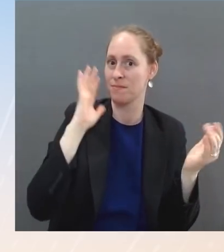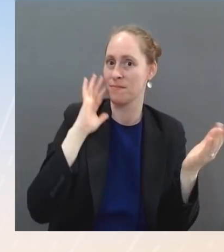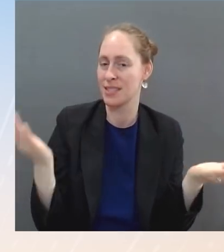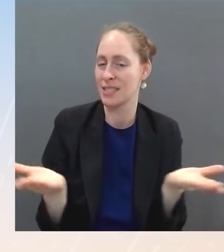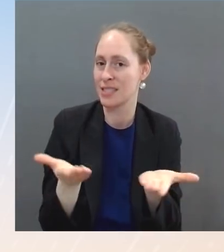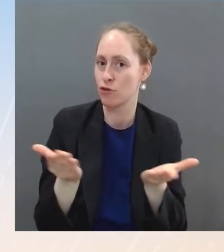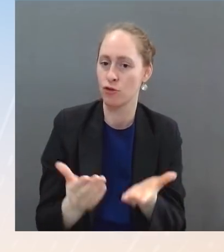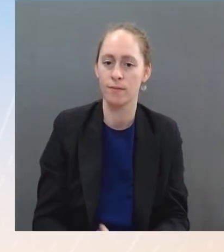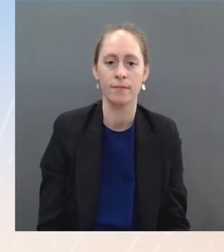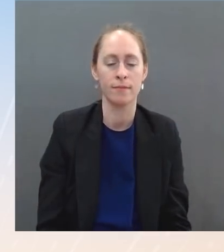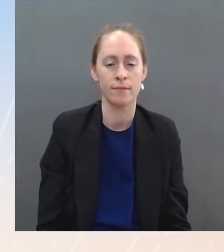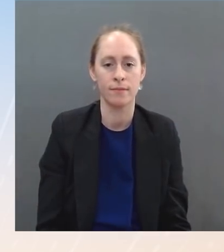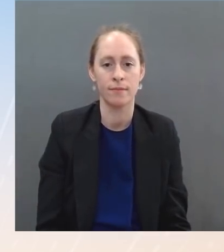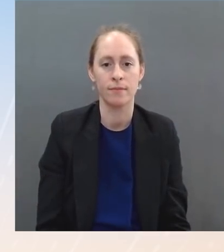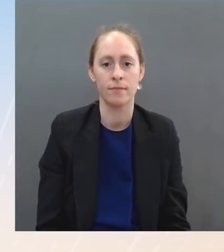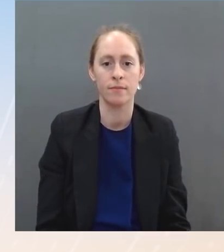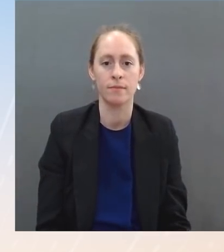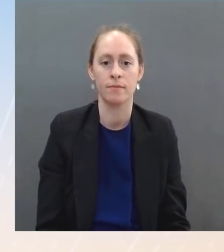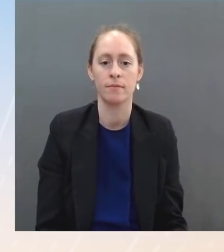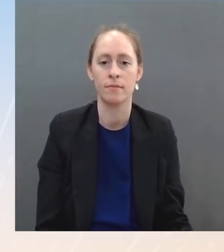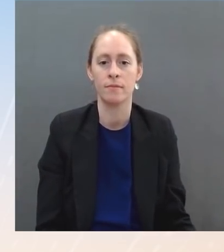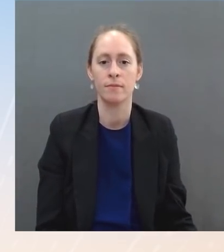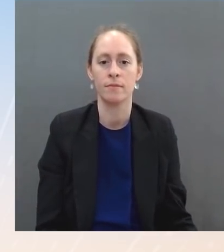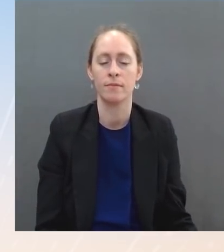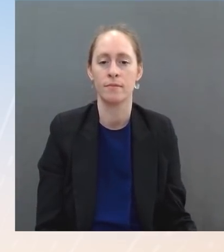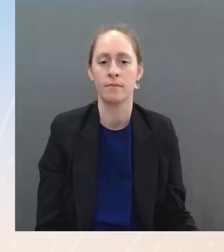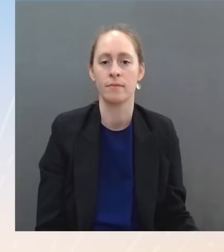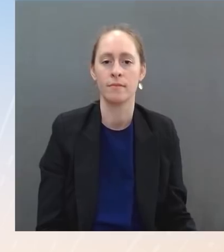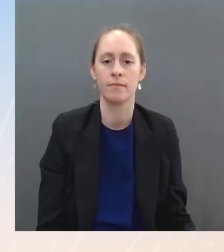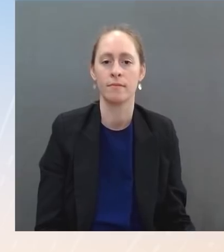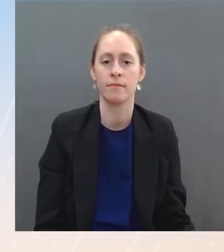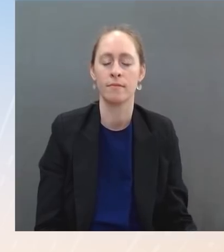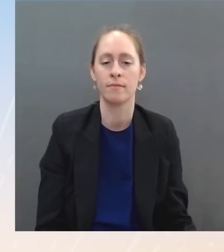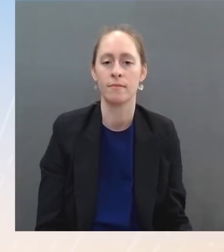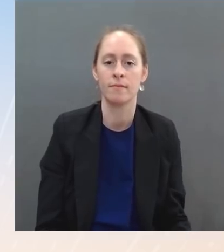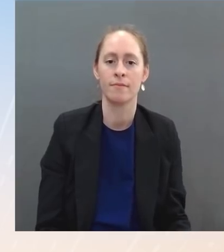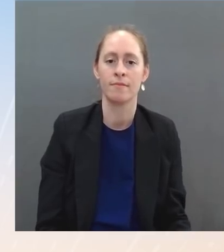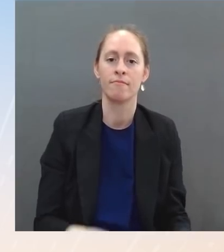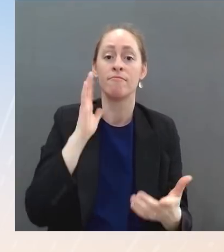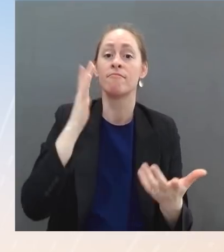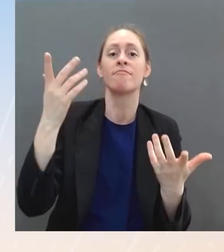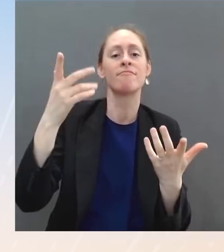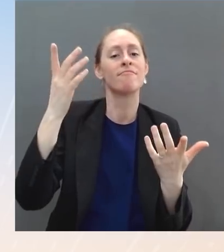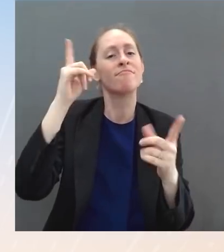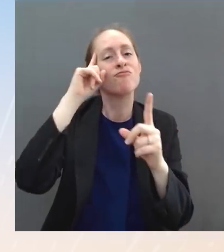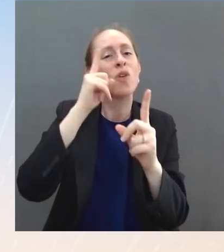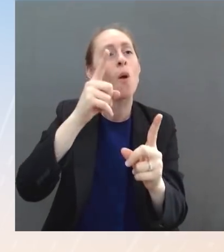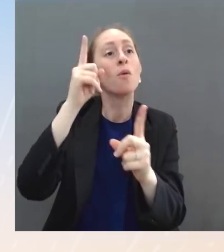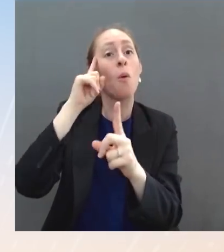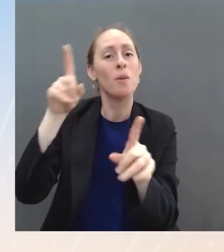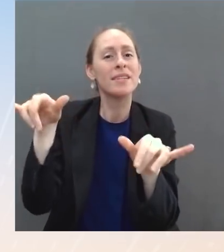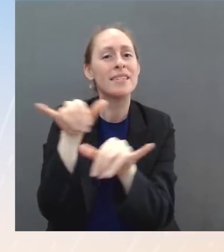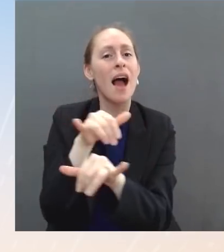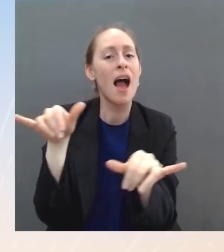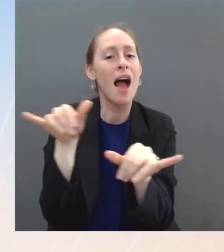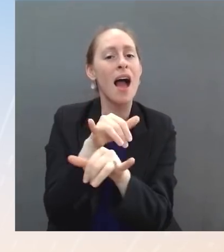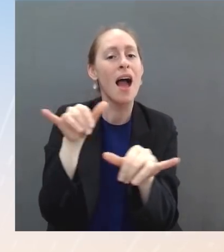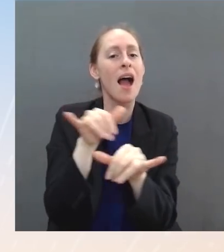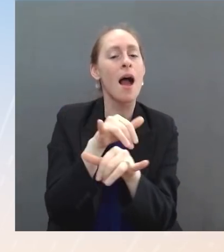that they worked on together, they shared together. And it is emblematic of their shared view and belief that government can work for people,